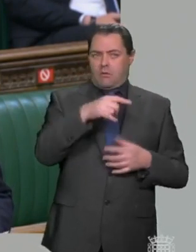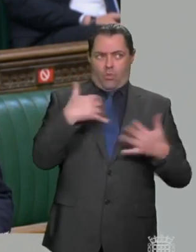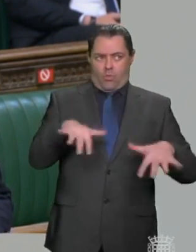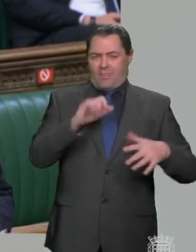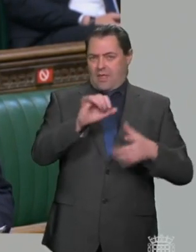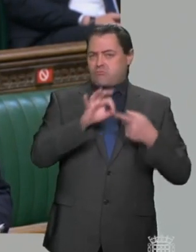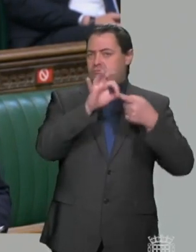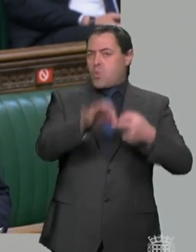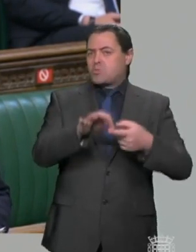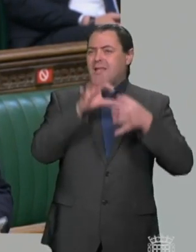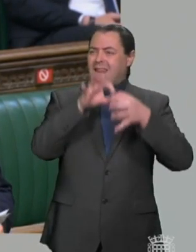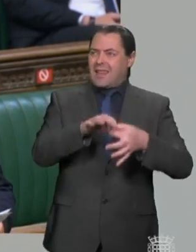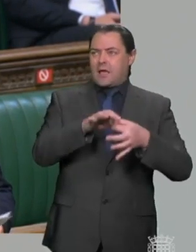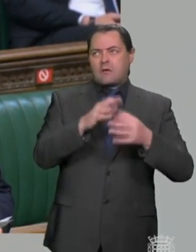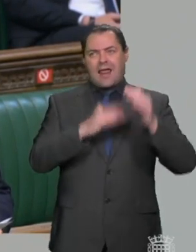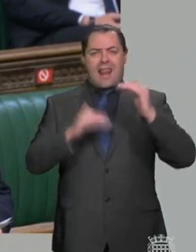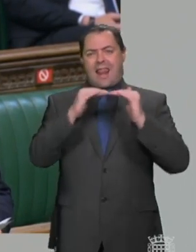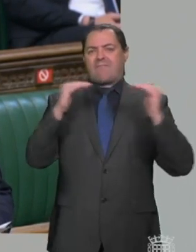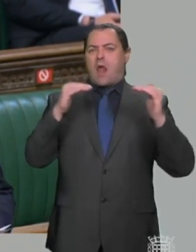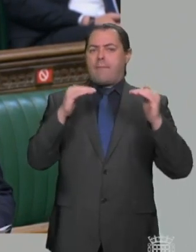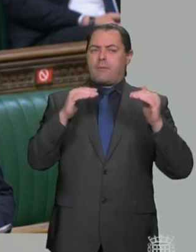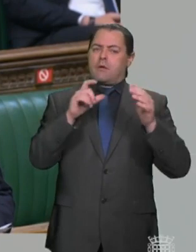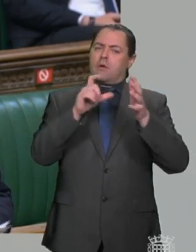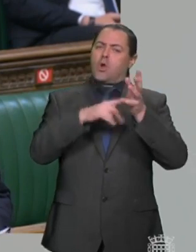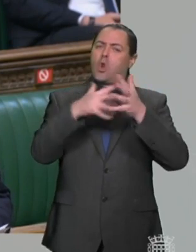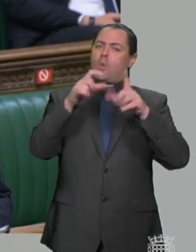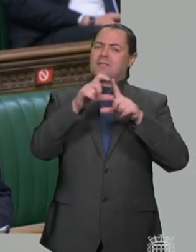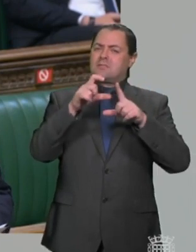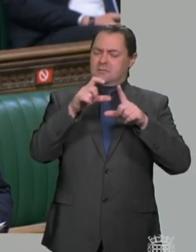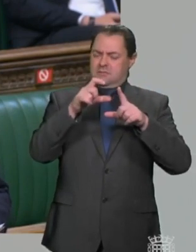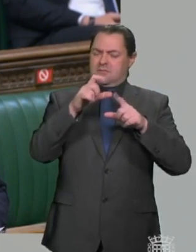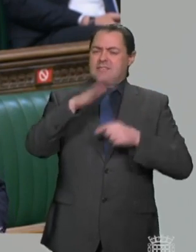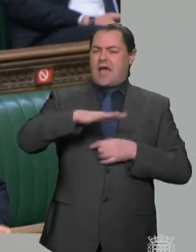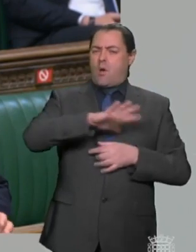bid for the levelling up fund in Clwyd South, including regeneration of the Trevor Basin,